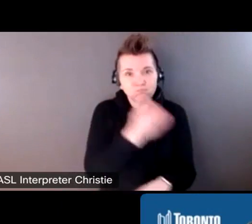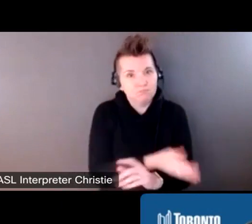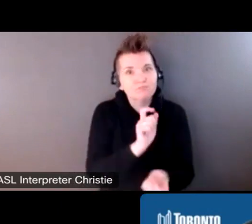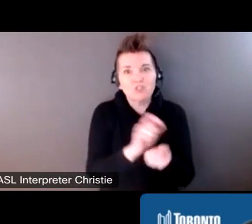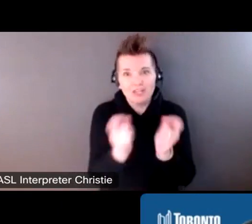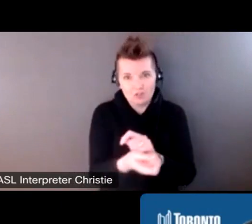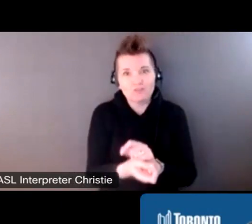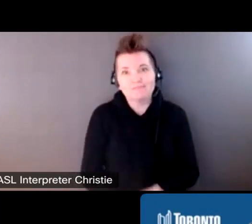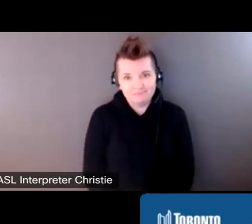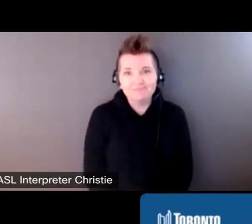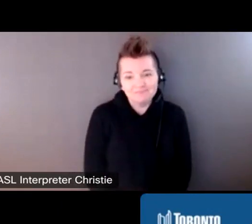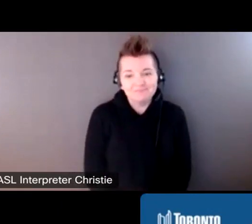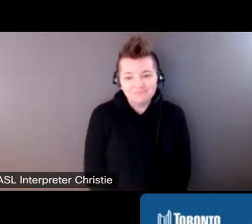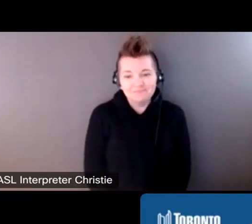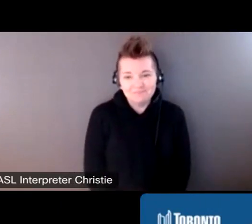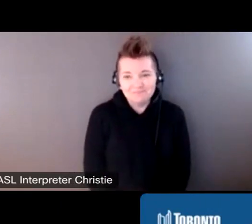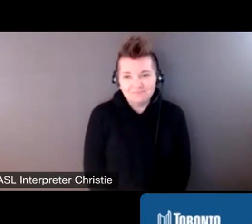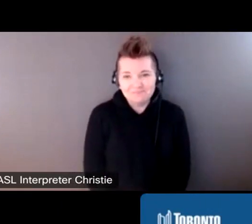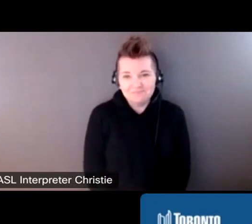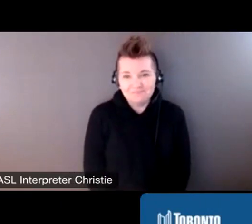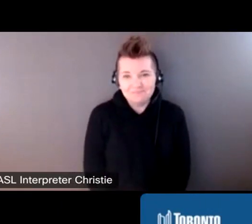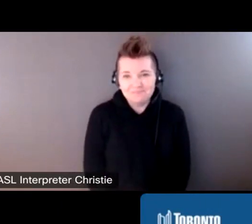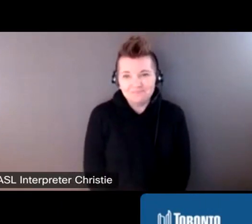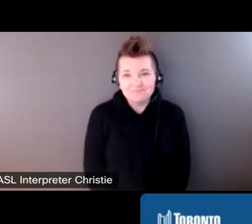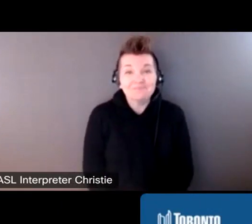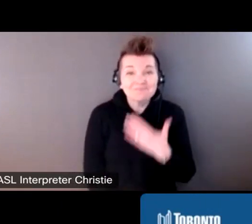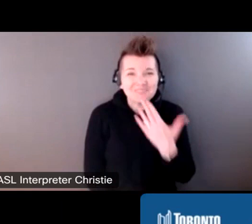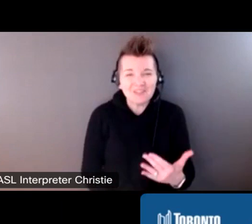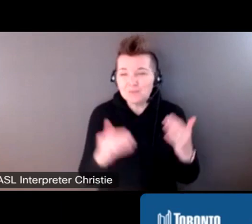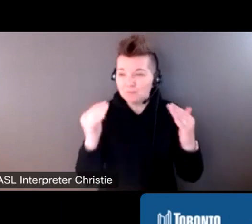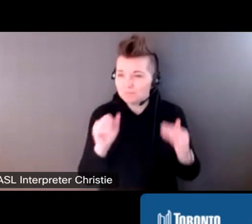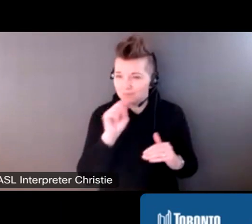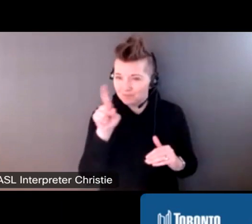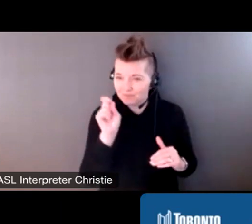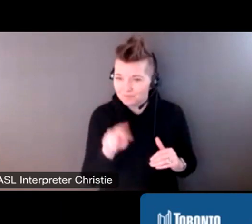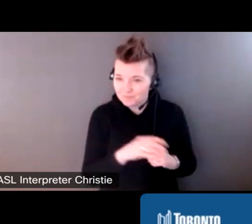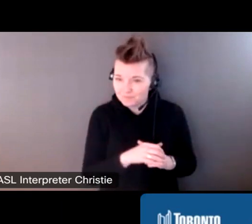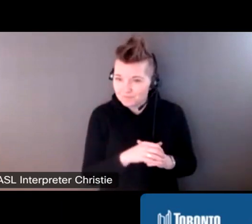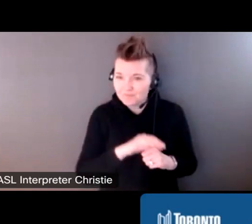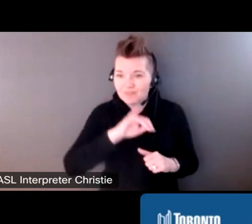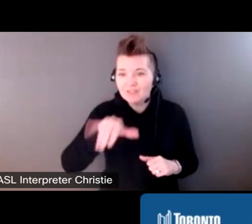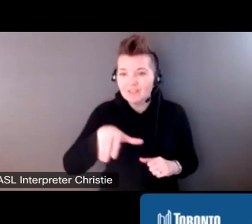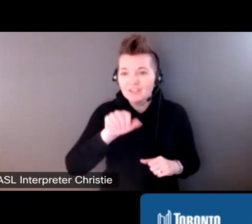Charissa Iogna: Awesome. Thank you. With that, we'll move to our next question from our speaker list, Jennifer Ward has her hand up.